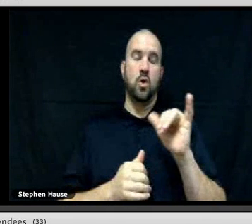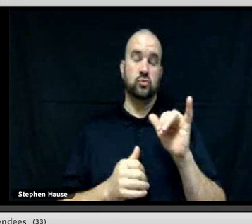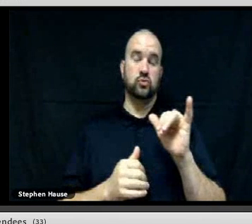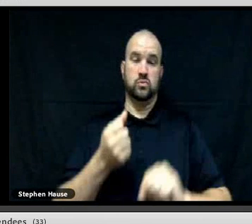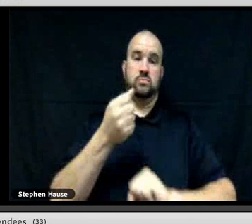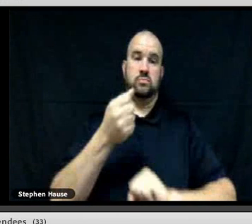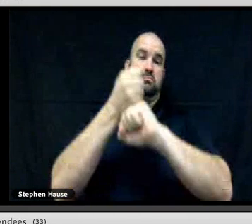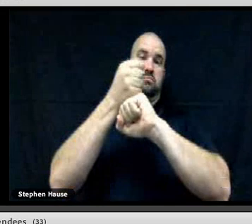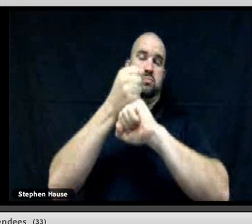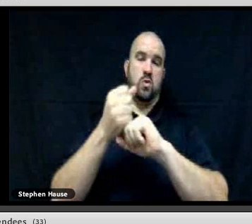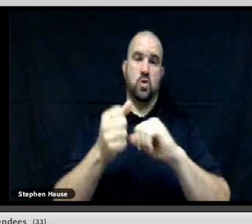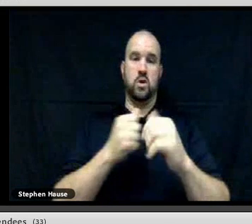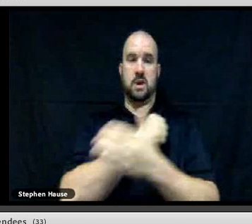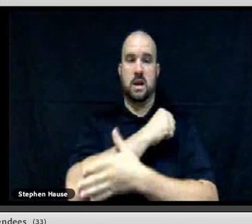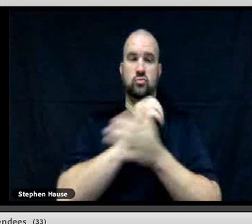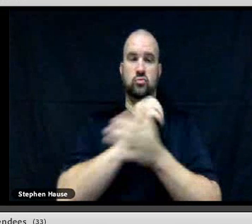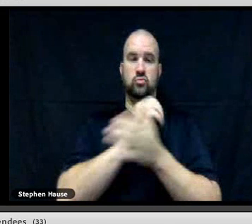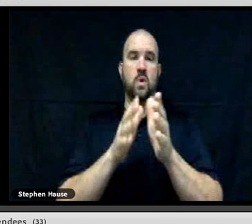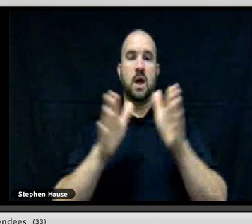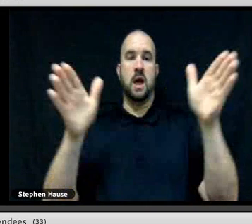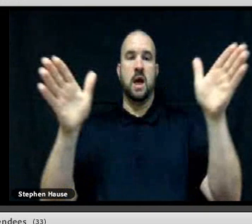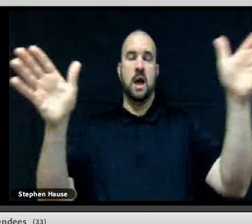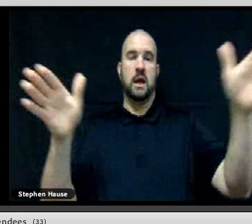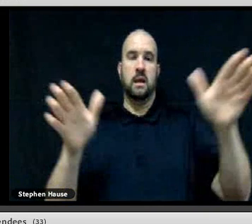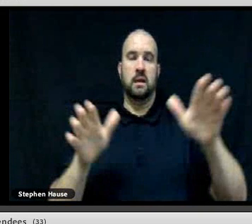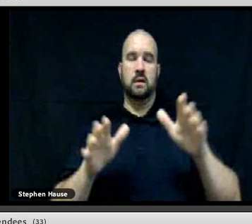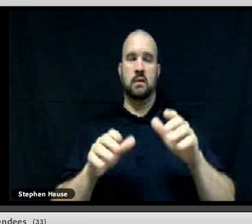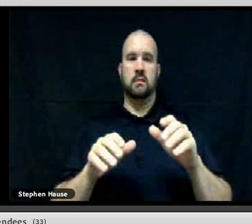that allows libraries to control the e-content experience.